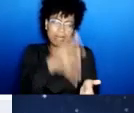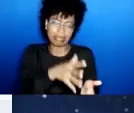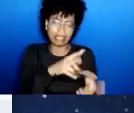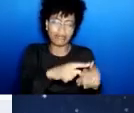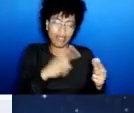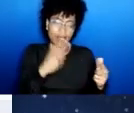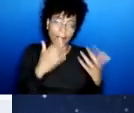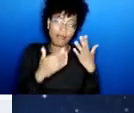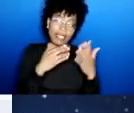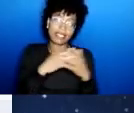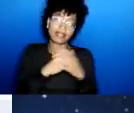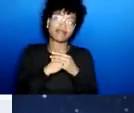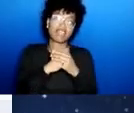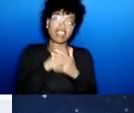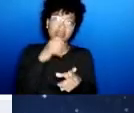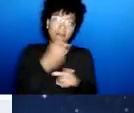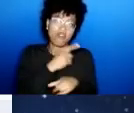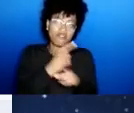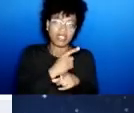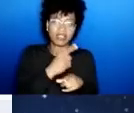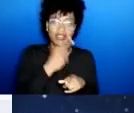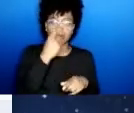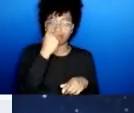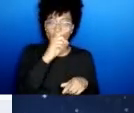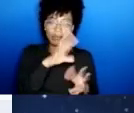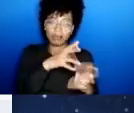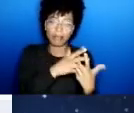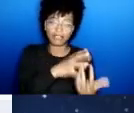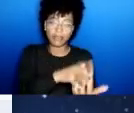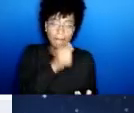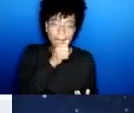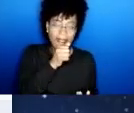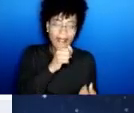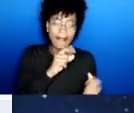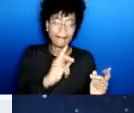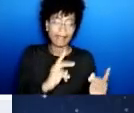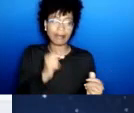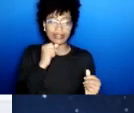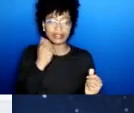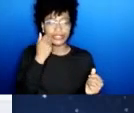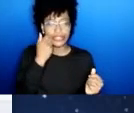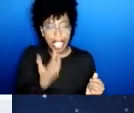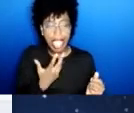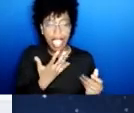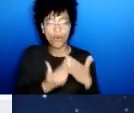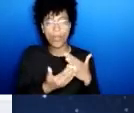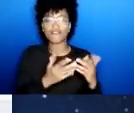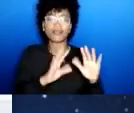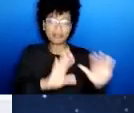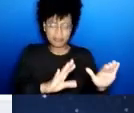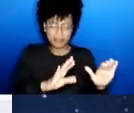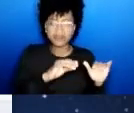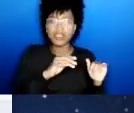in terms of privacy, people are shy. 06:36:23 Instead you can do an interview on